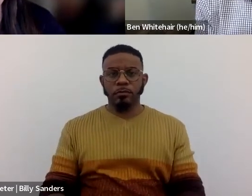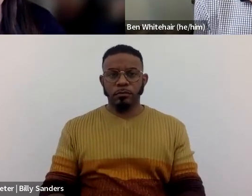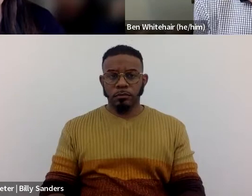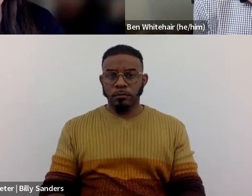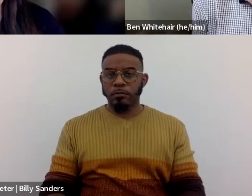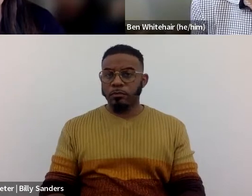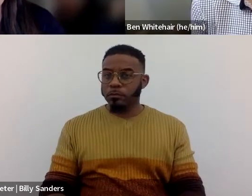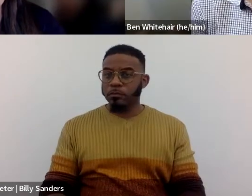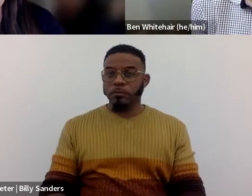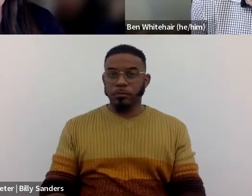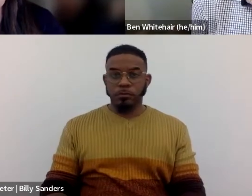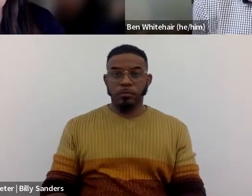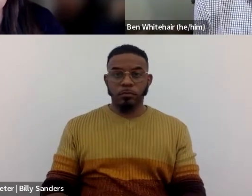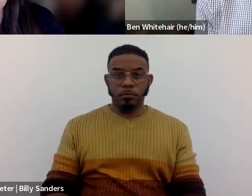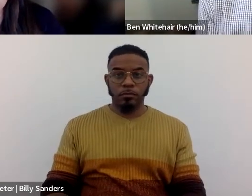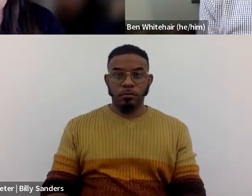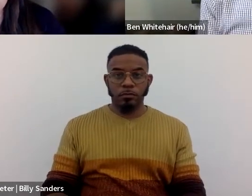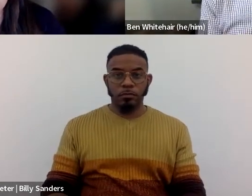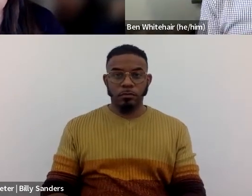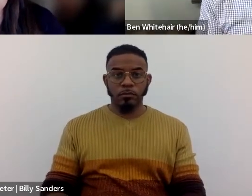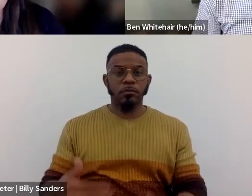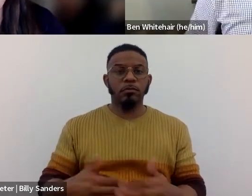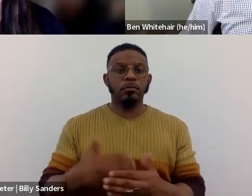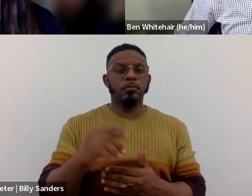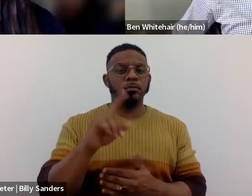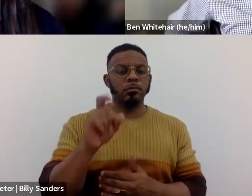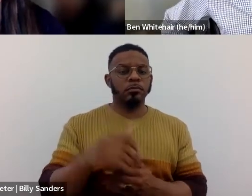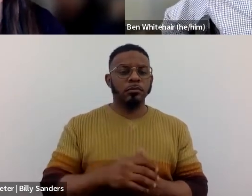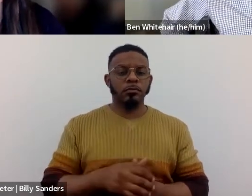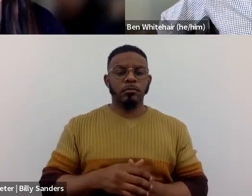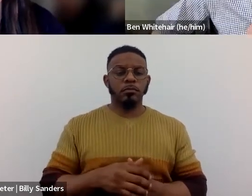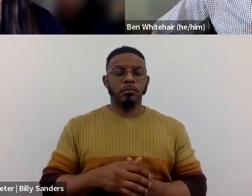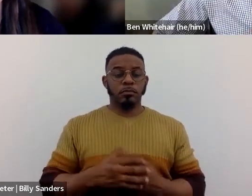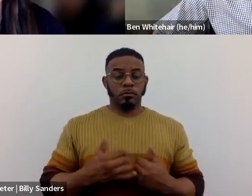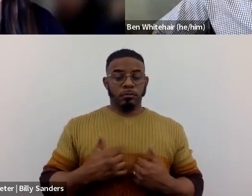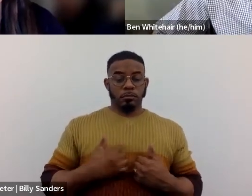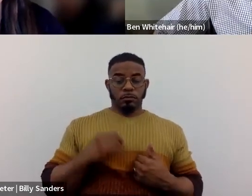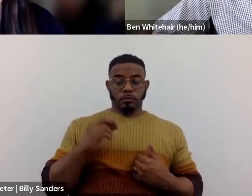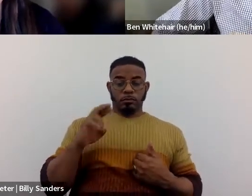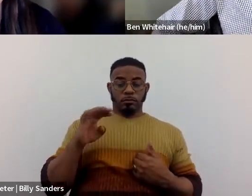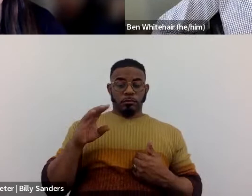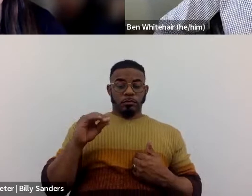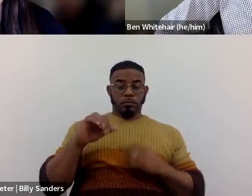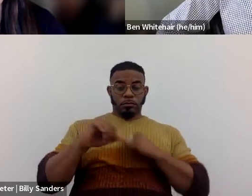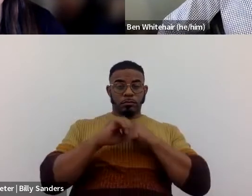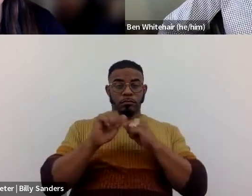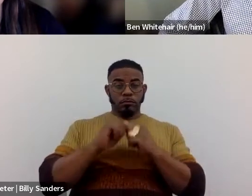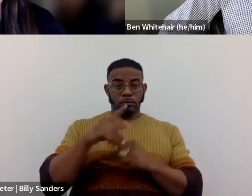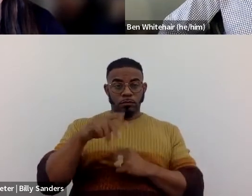Okay, next question, I am a radio broadcaster with a podcast.